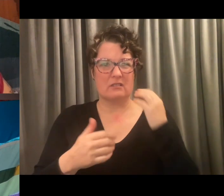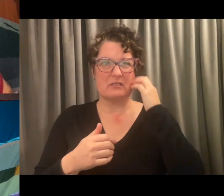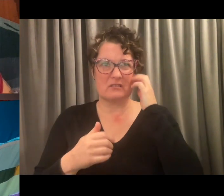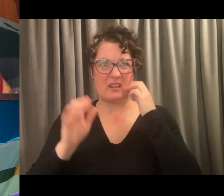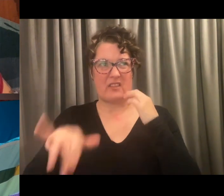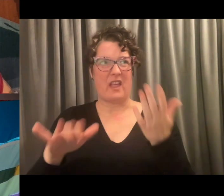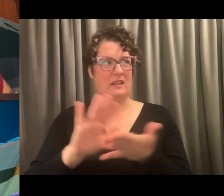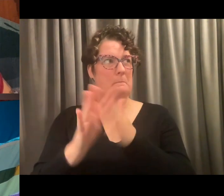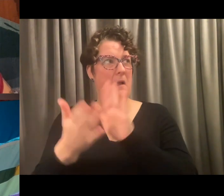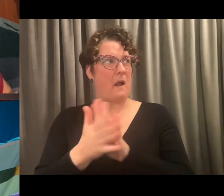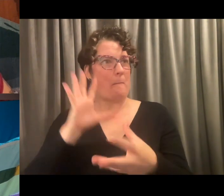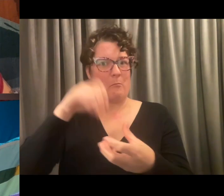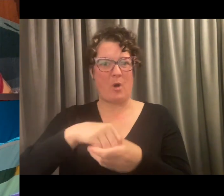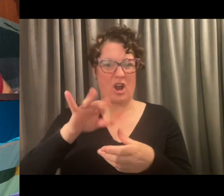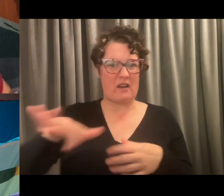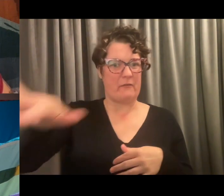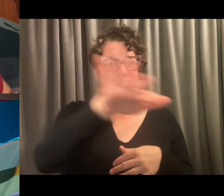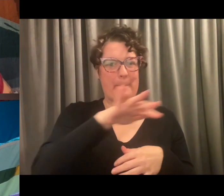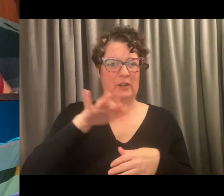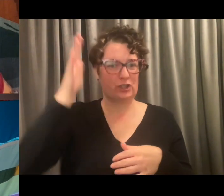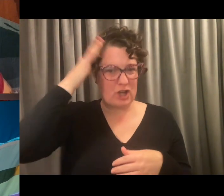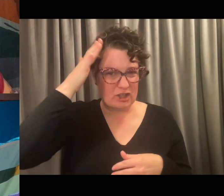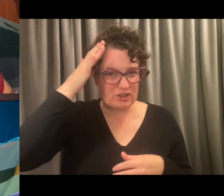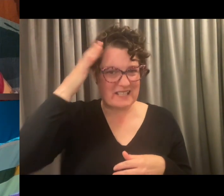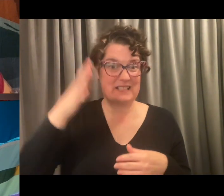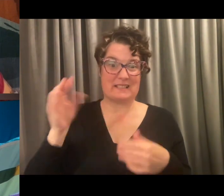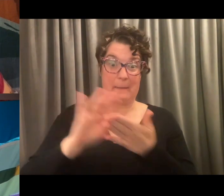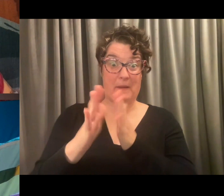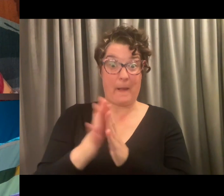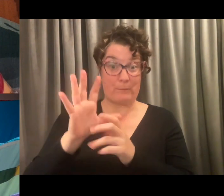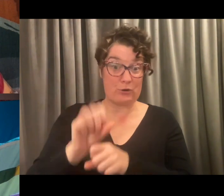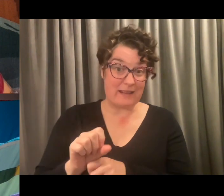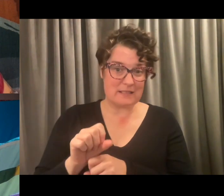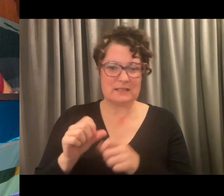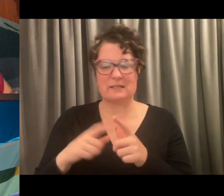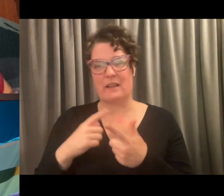And then of course, people who have these fundamentalist ideas then when